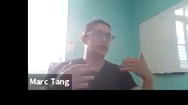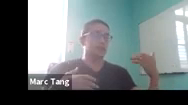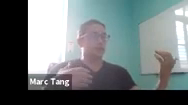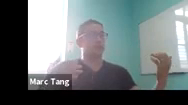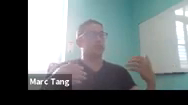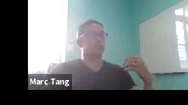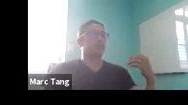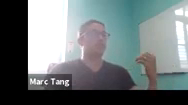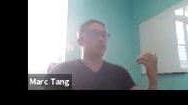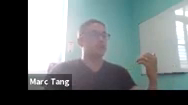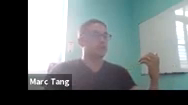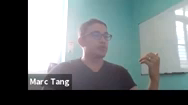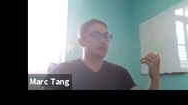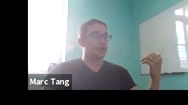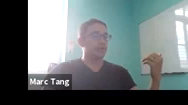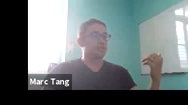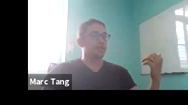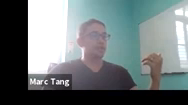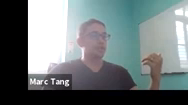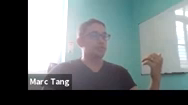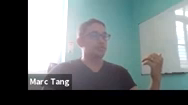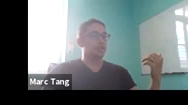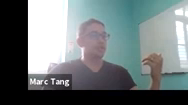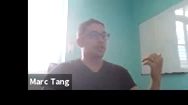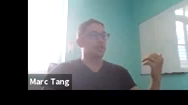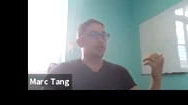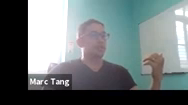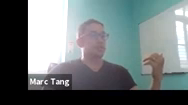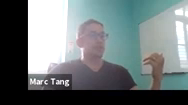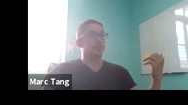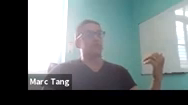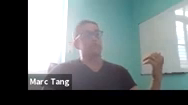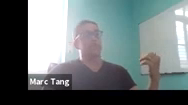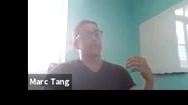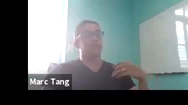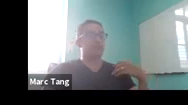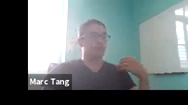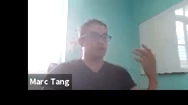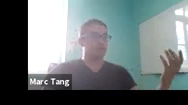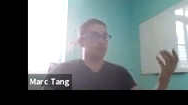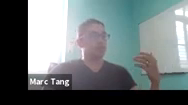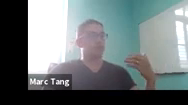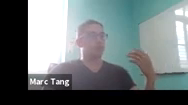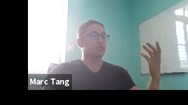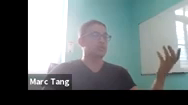variation so if you look if you look at let's say english we get 658k of tokens so it's quite big